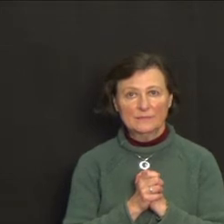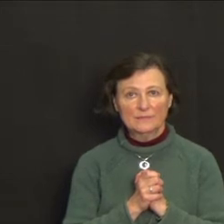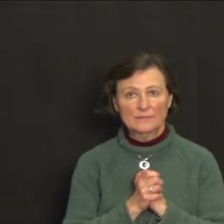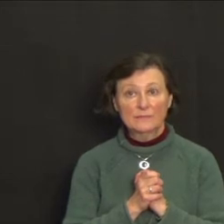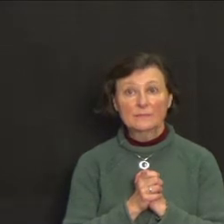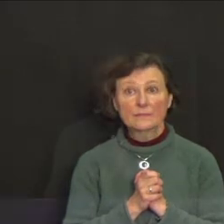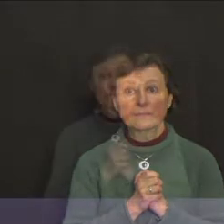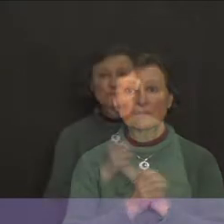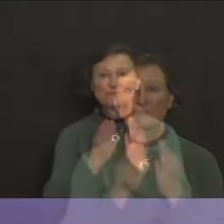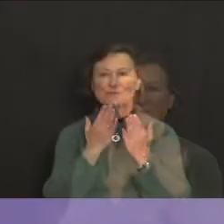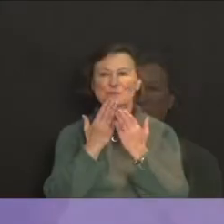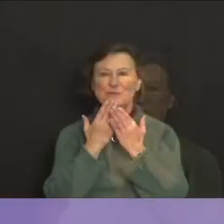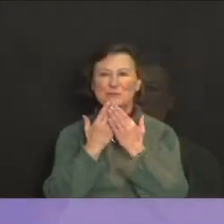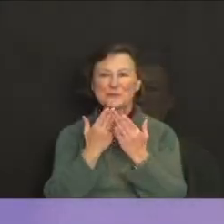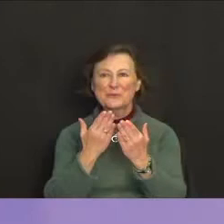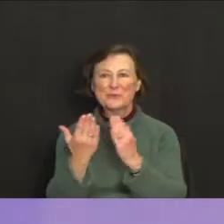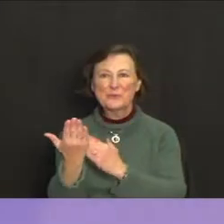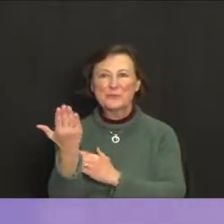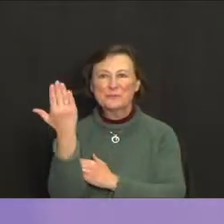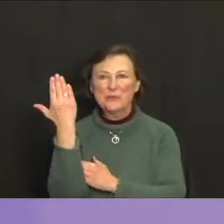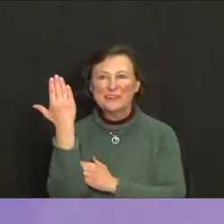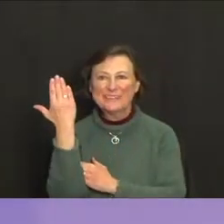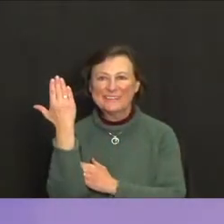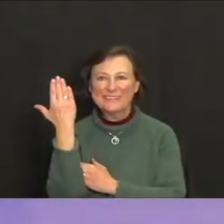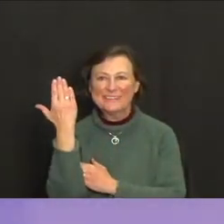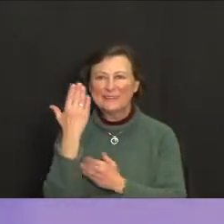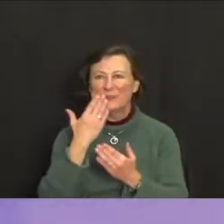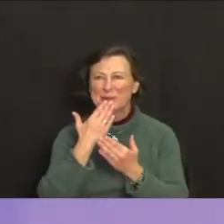Well good morning. It's good to be back again.